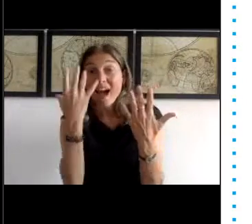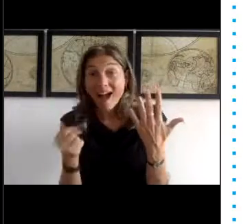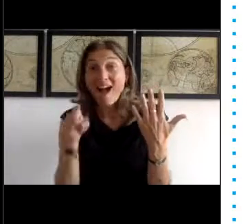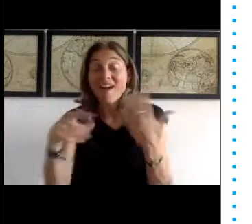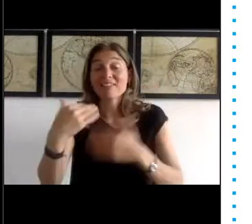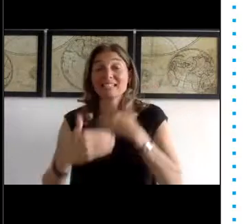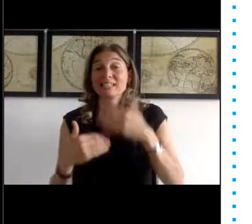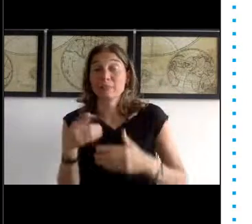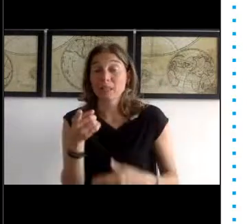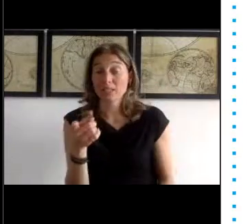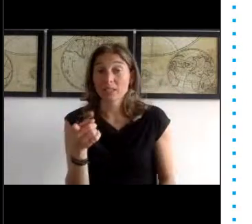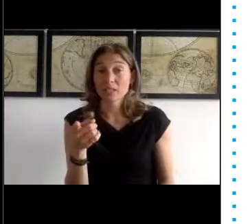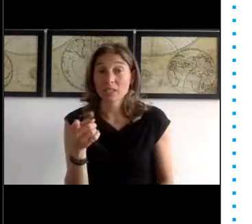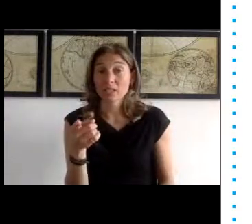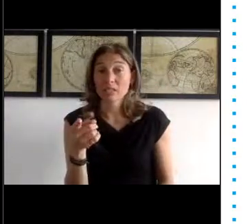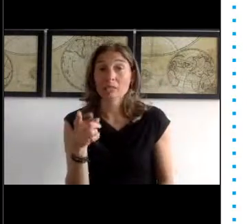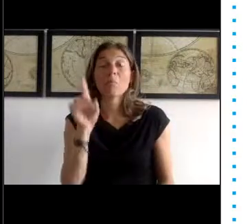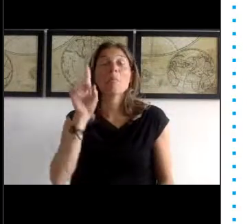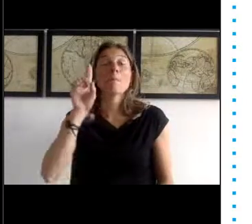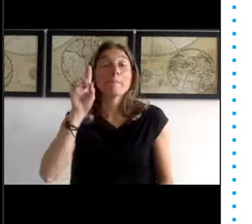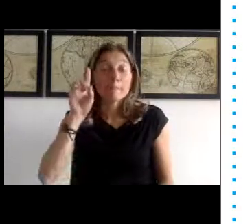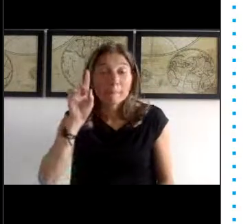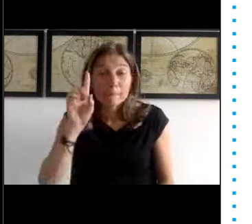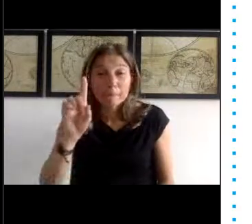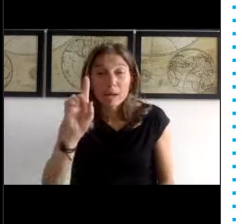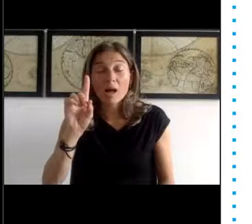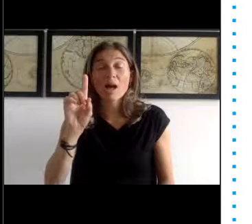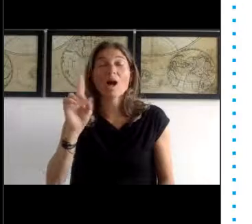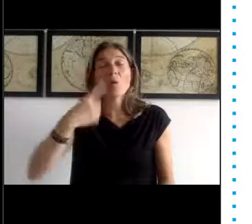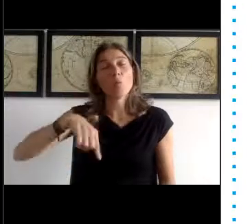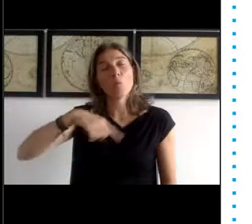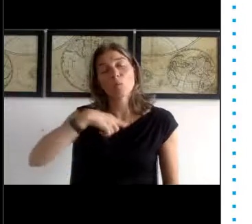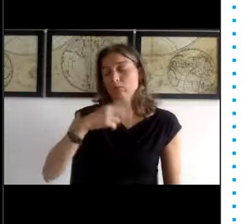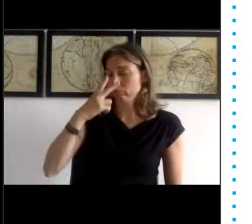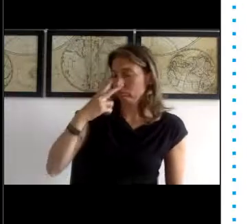and increased the aid by around 4000 euro to cover personal assistance